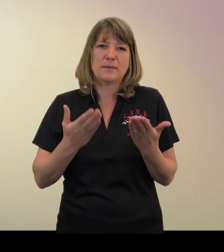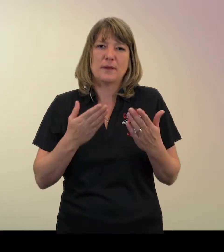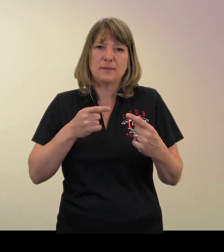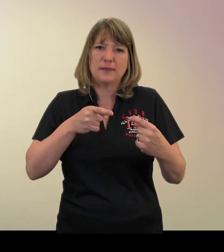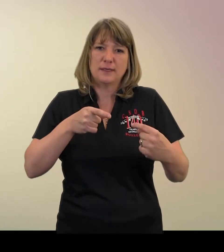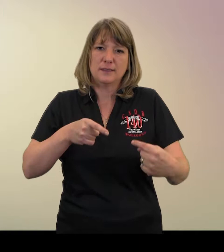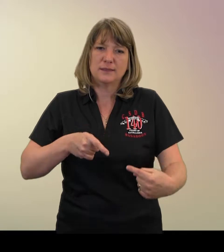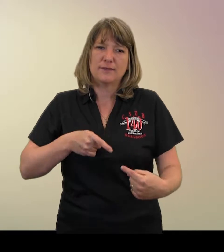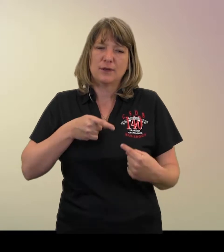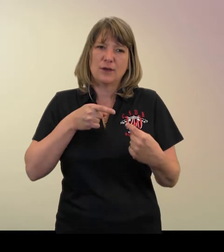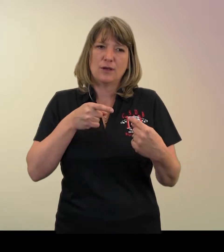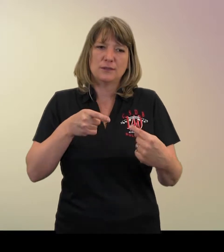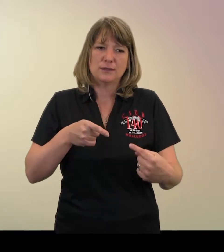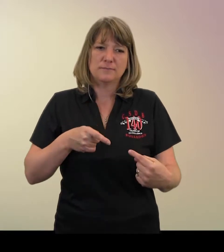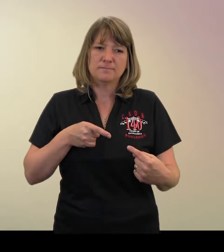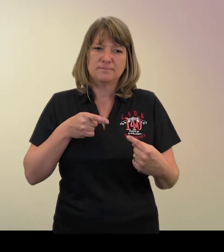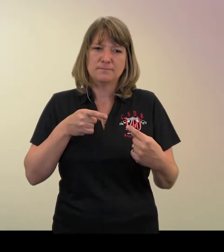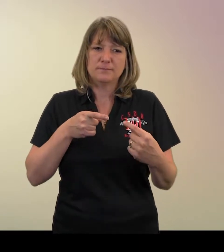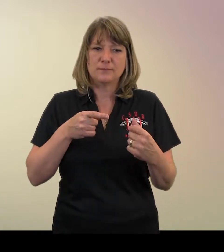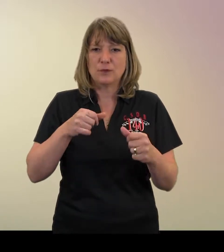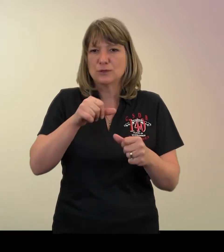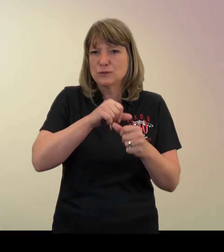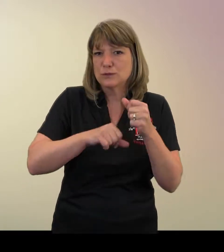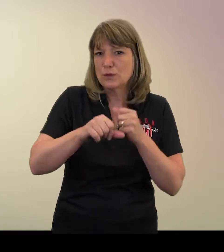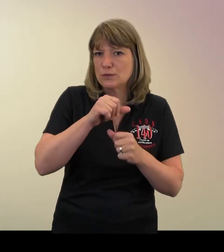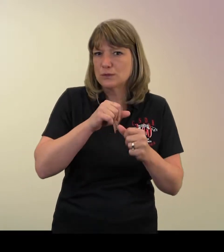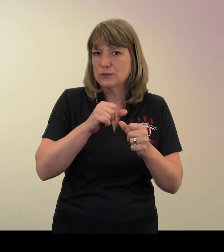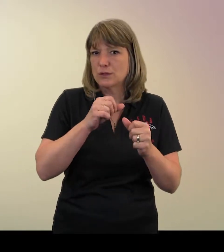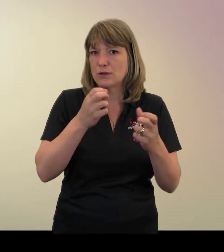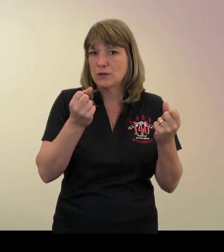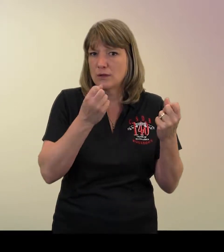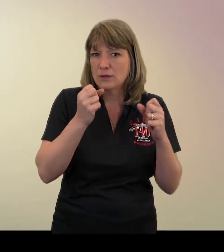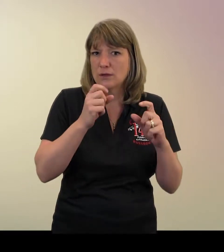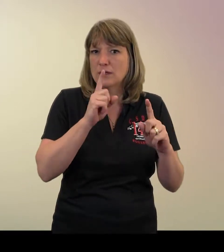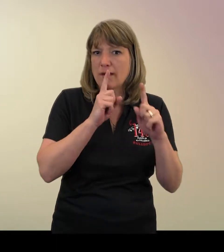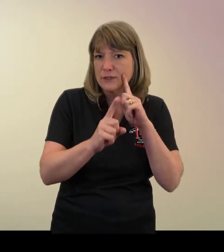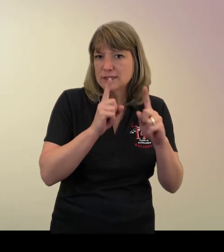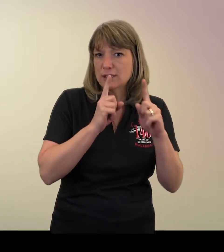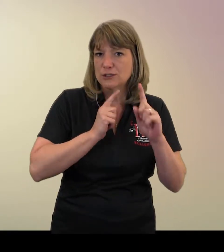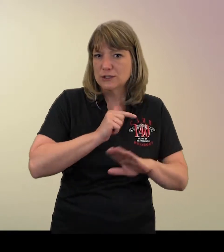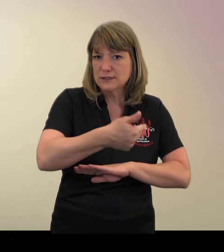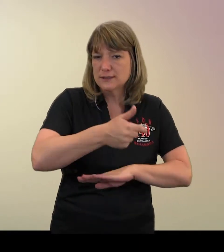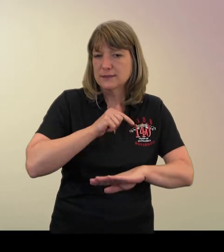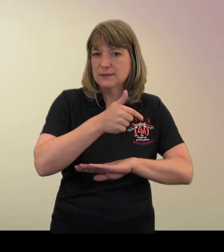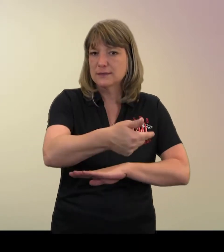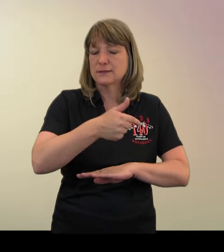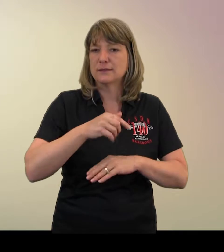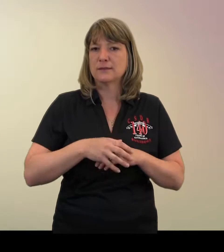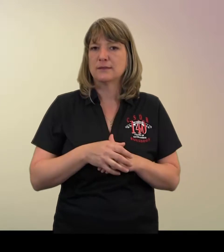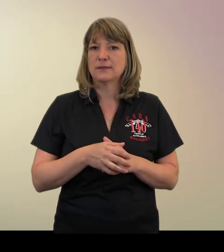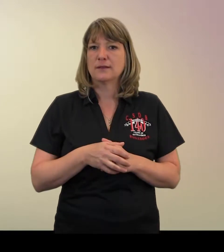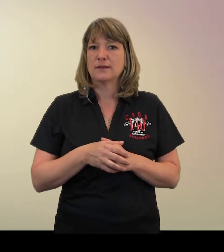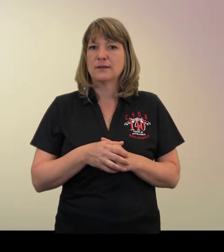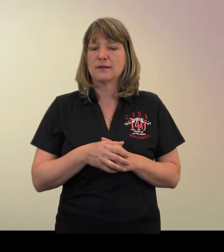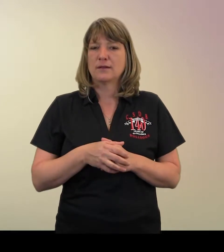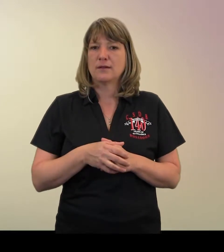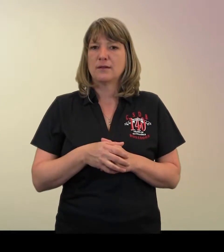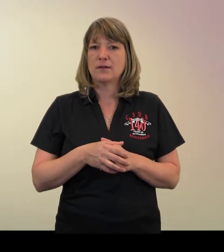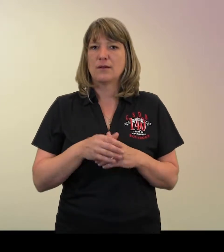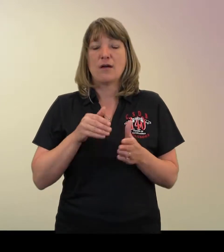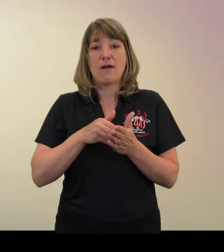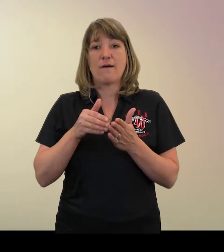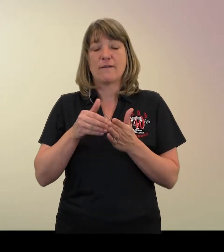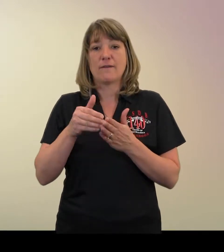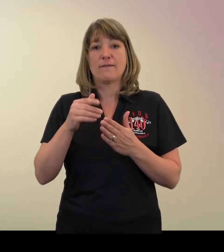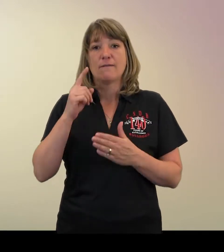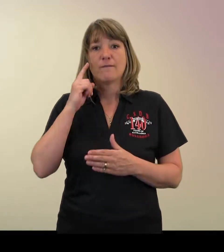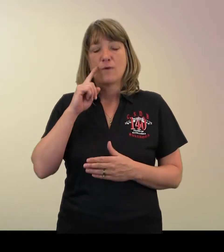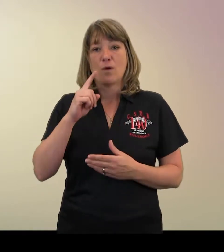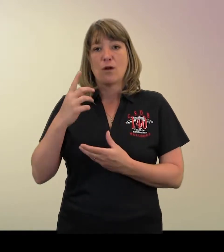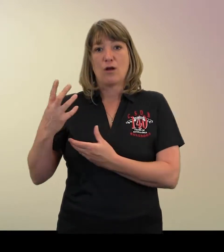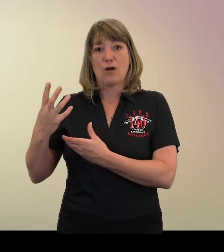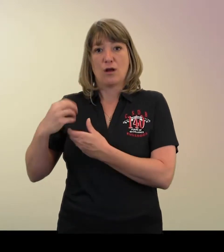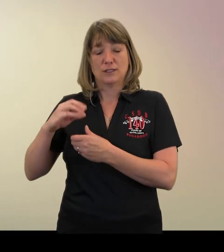difficulty having social conversations, engaging back and forth. Oftentimes, for children, who have autism,